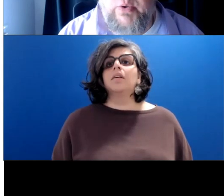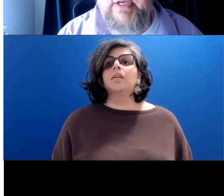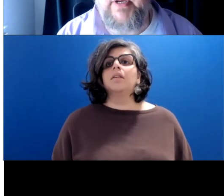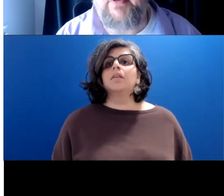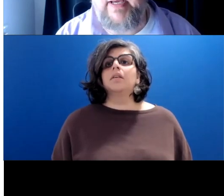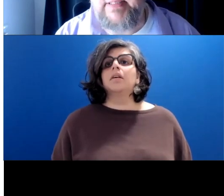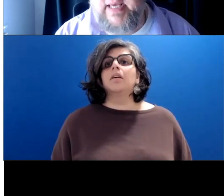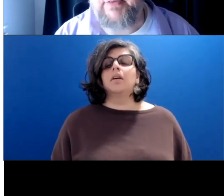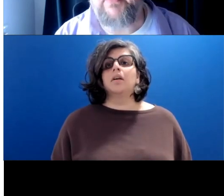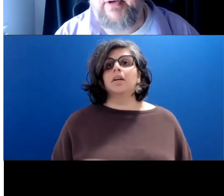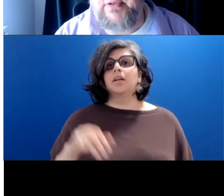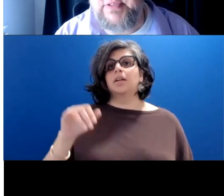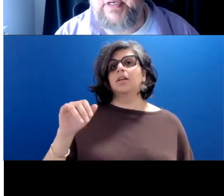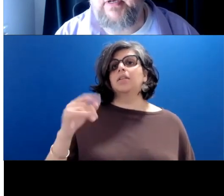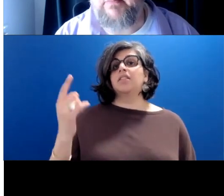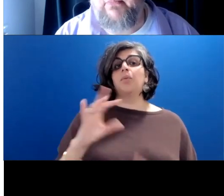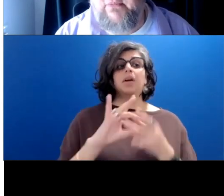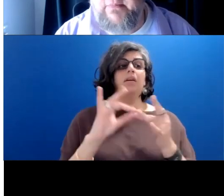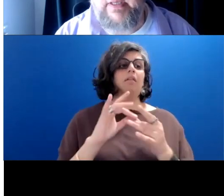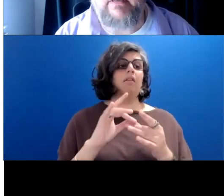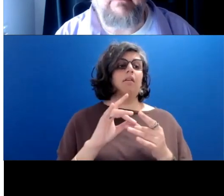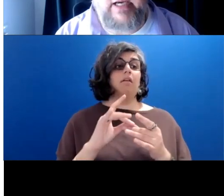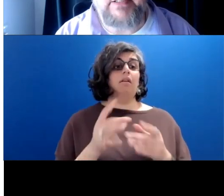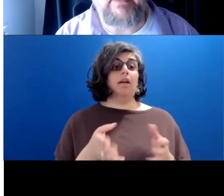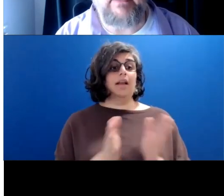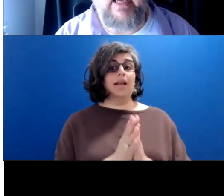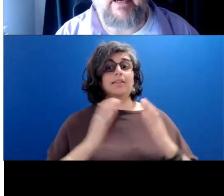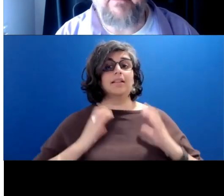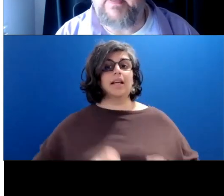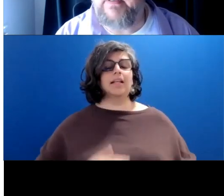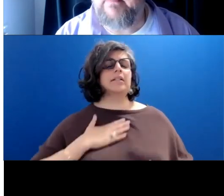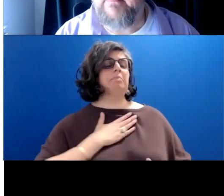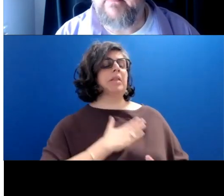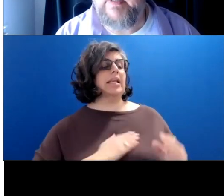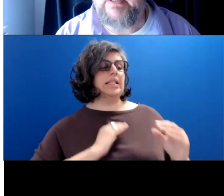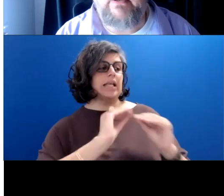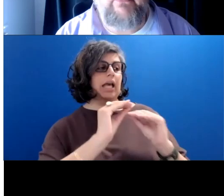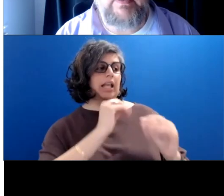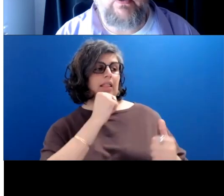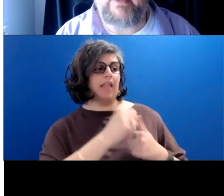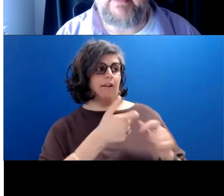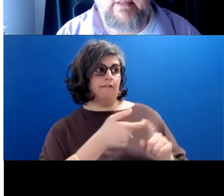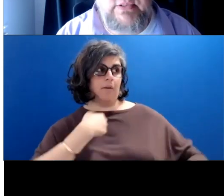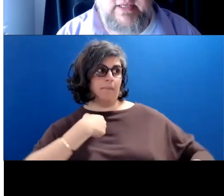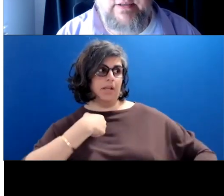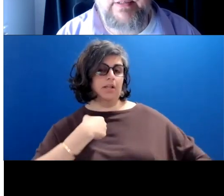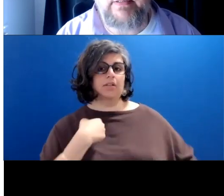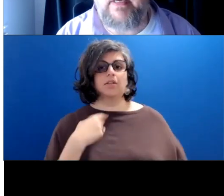"Always have my clients edit their letters from me." Excellent, yeah. So that folks know what's in those letters